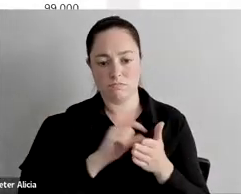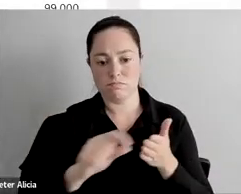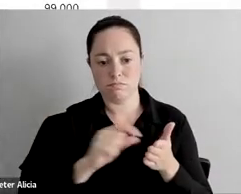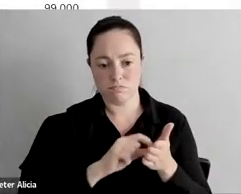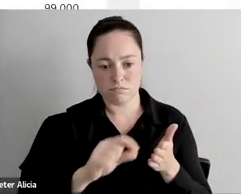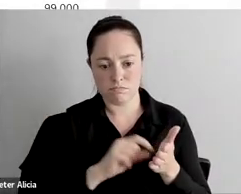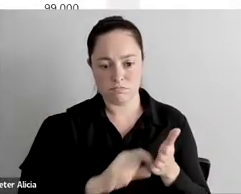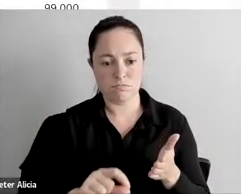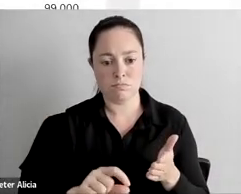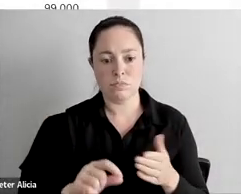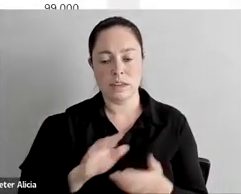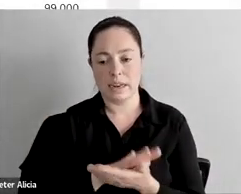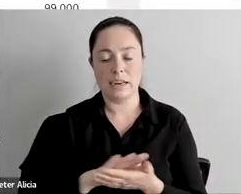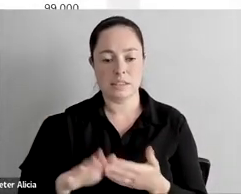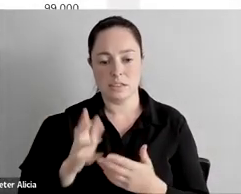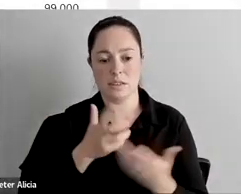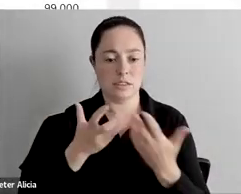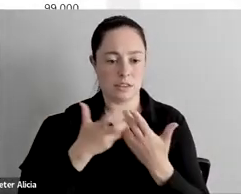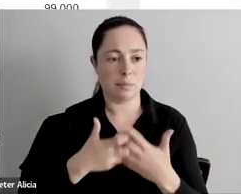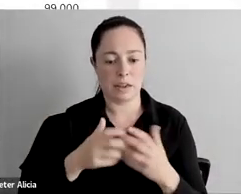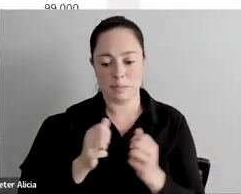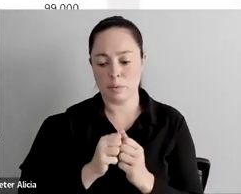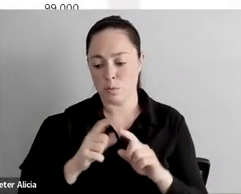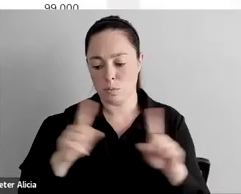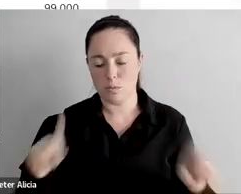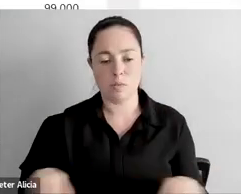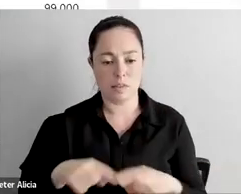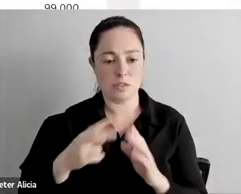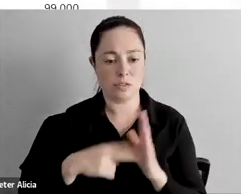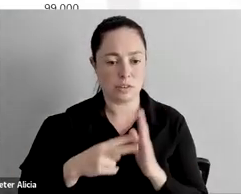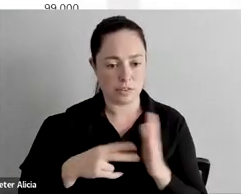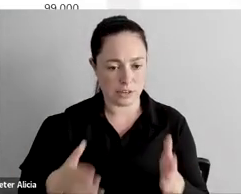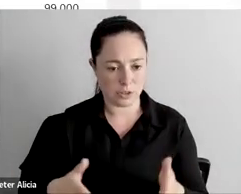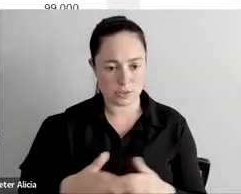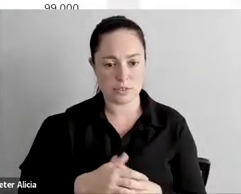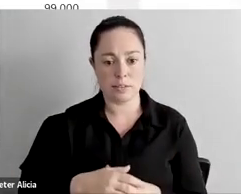with screen readers. So we see that 5.4% of parents